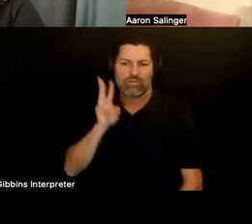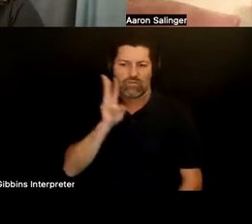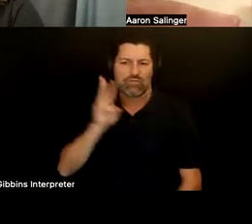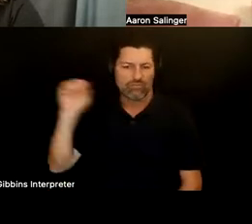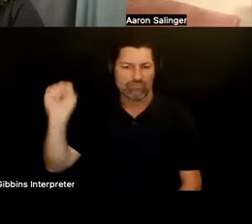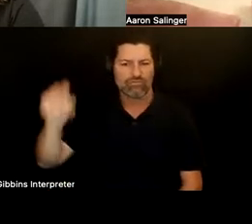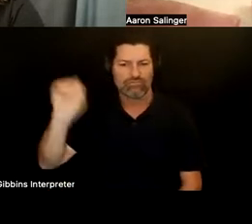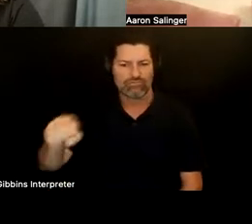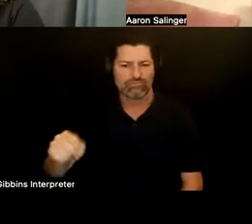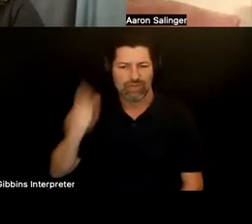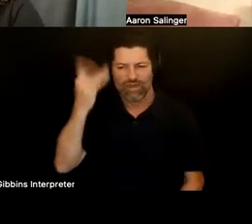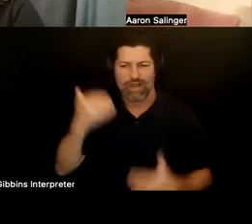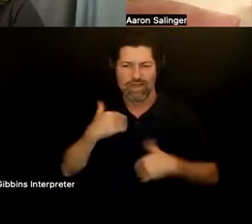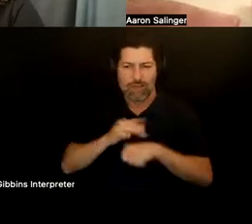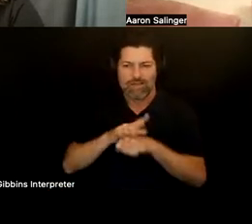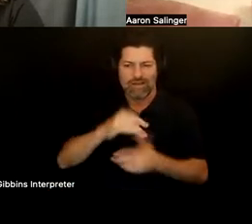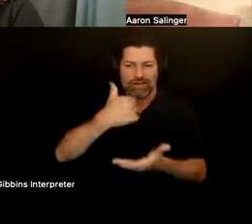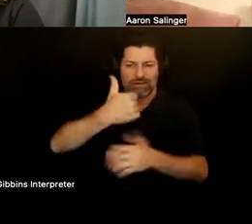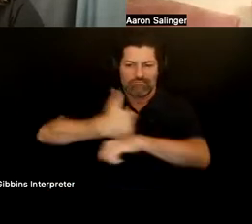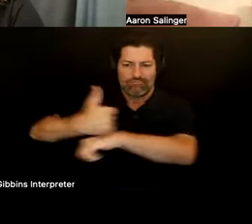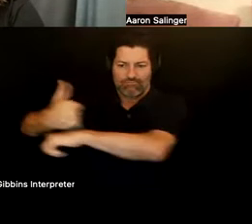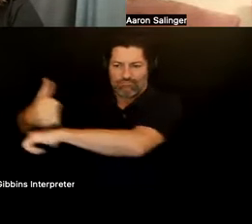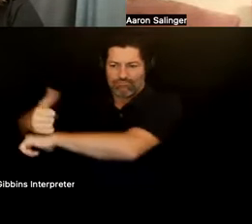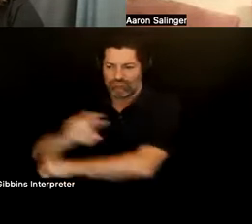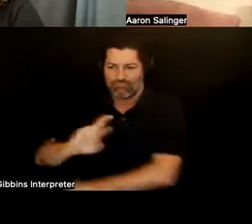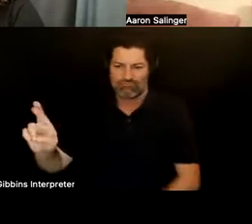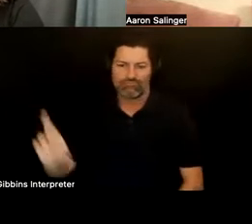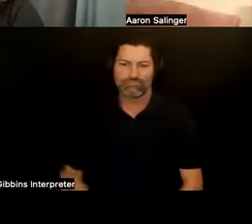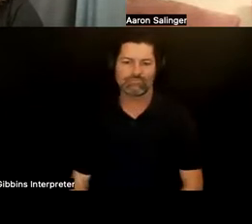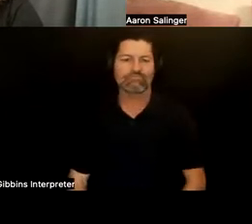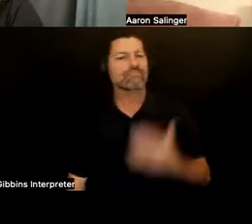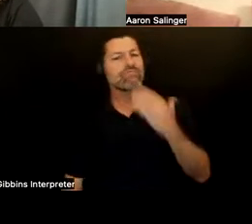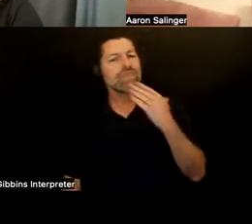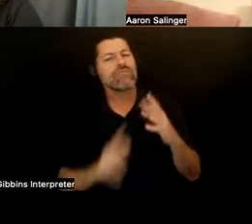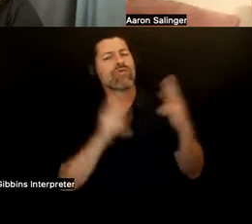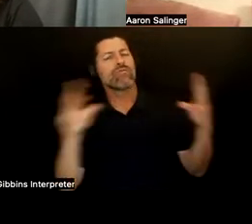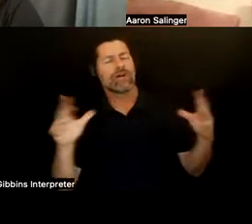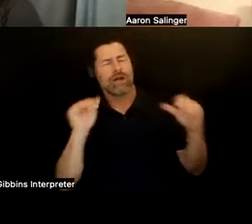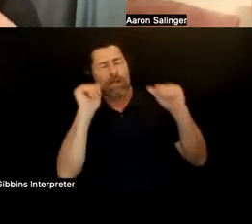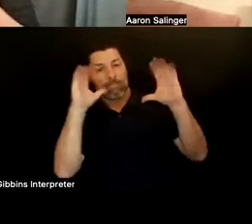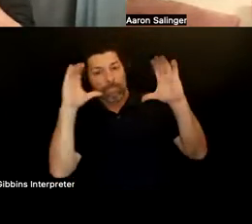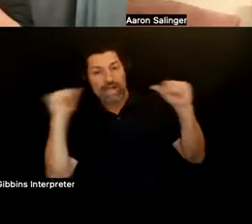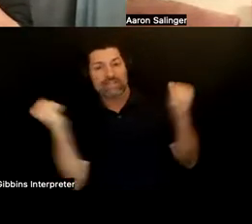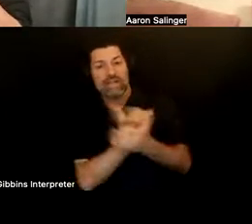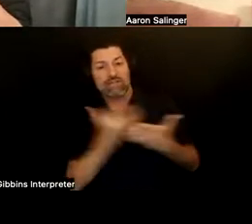of bottles of these for my saving. 19:51:20 Thank you very much. It was just amazing I mean everything you just said it's it's very beautiful.